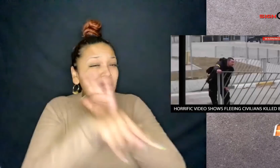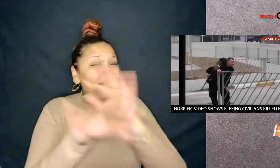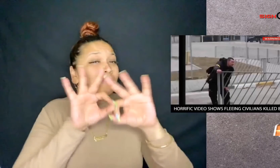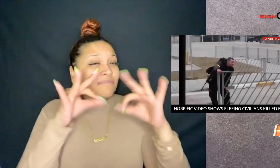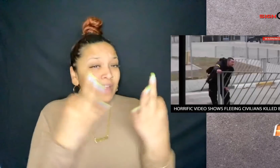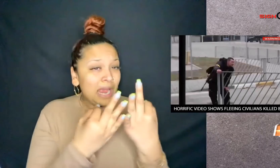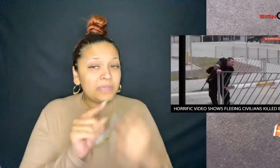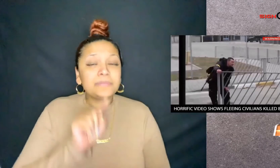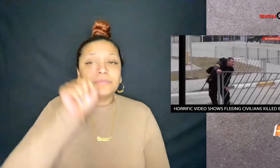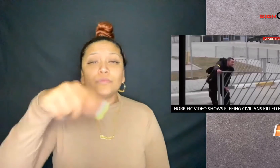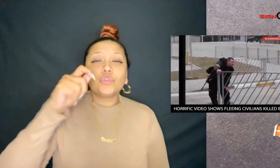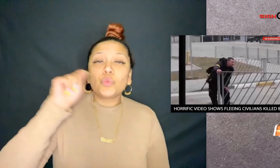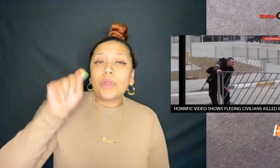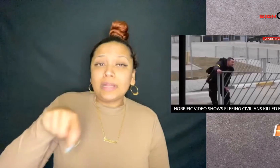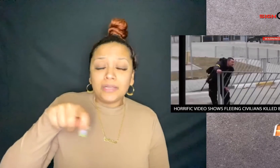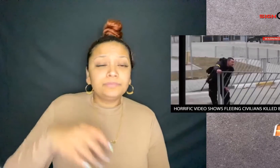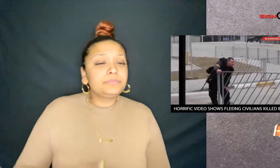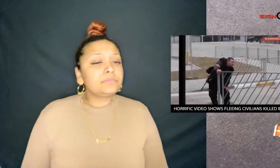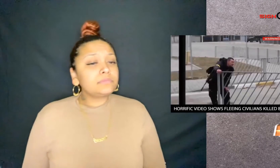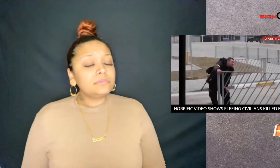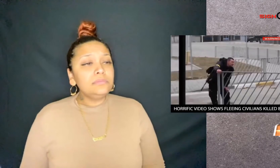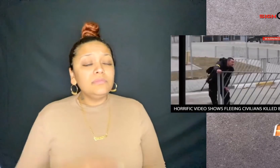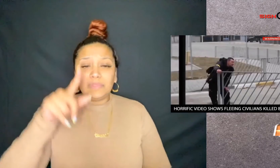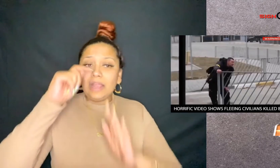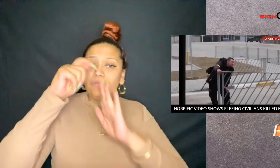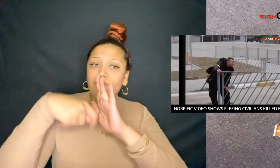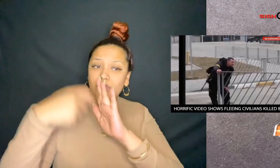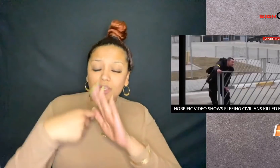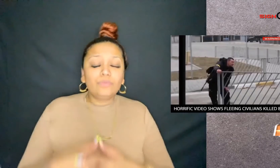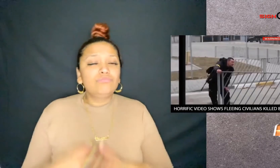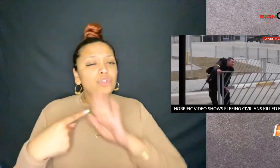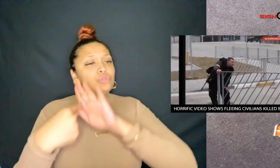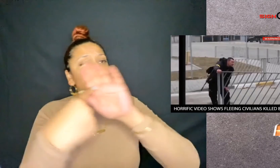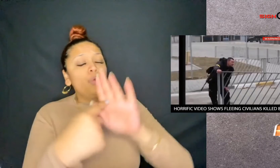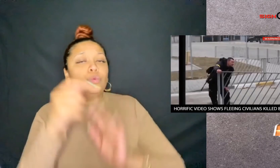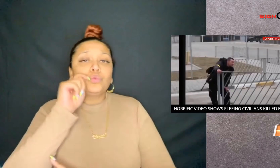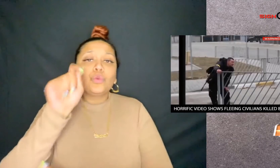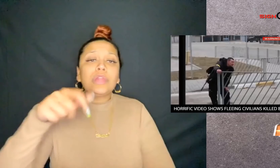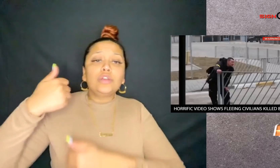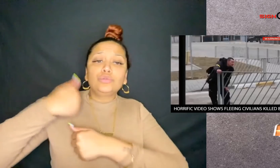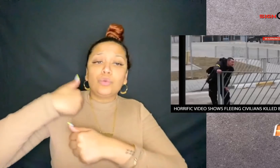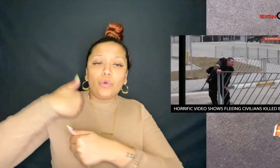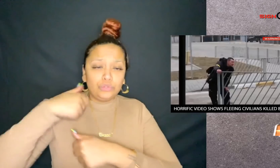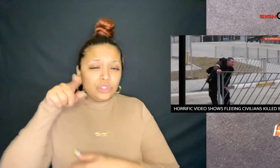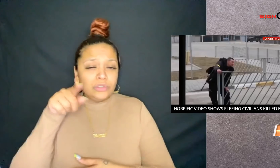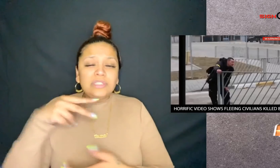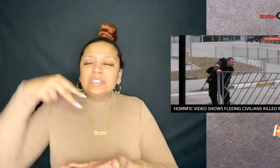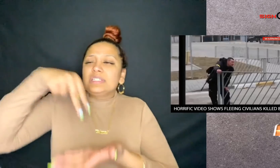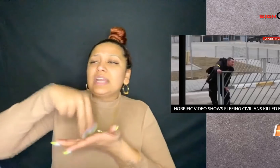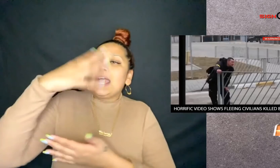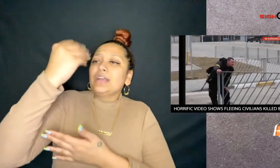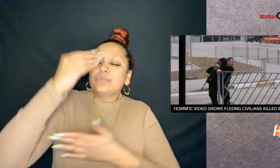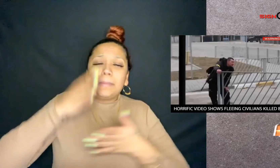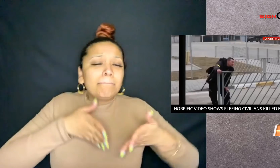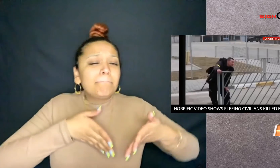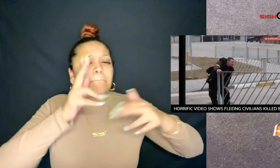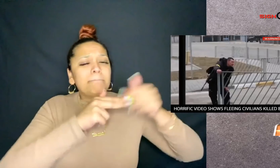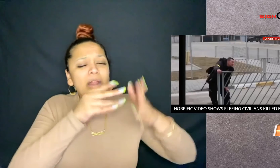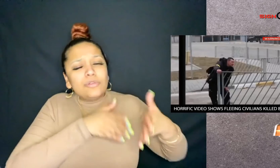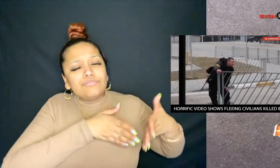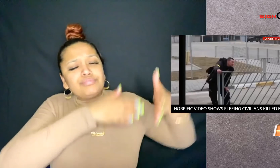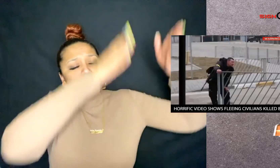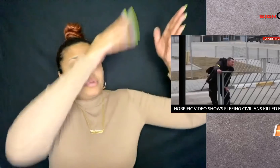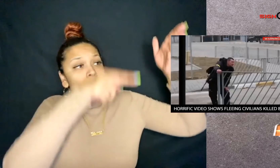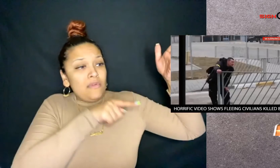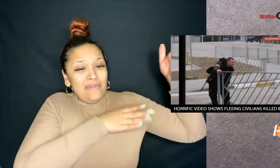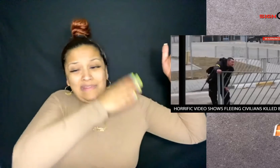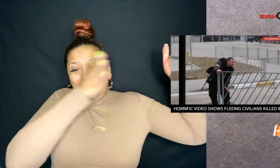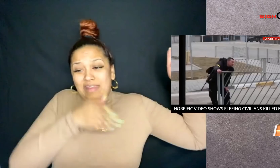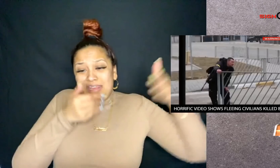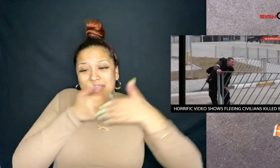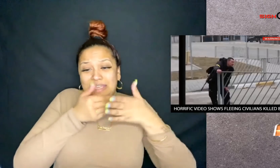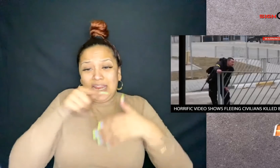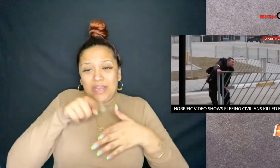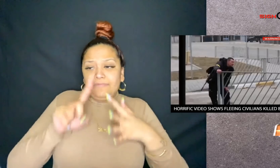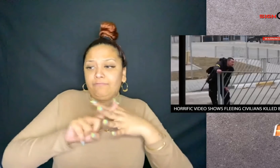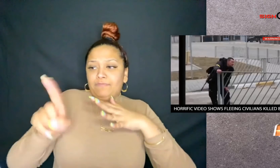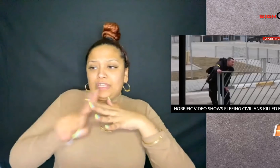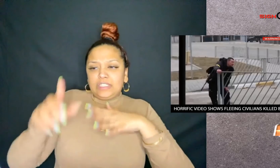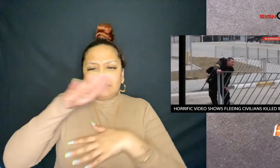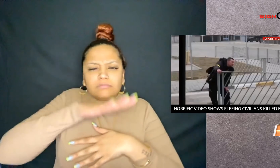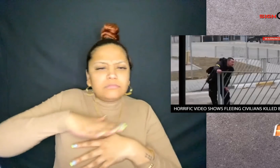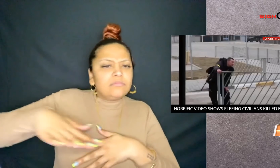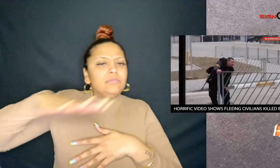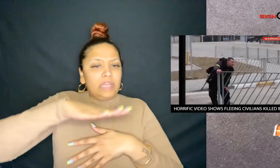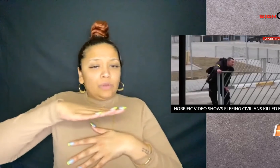strike that killed a family in Ukraine in the video the Ukrainian soldier is standing